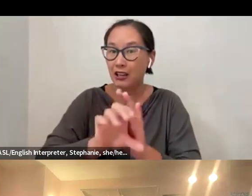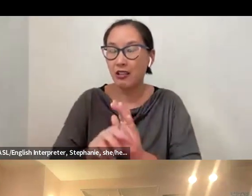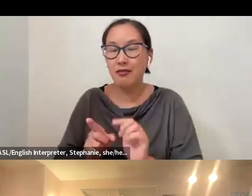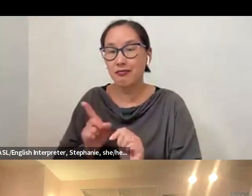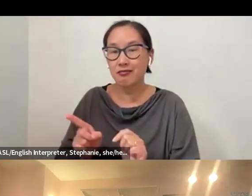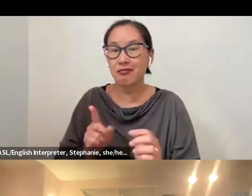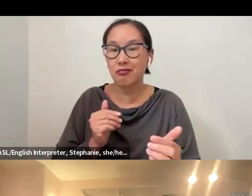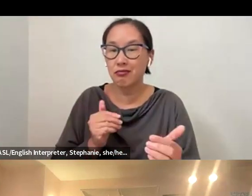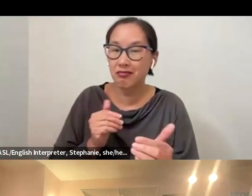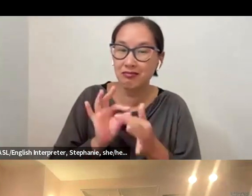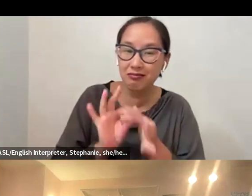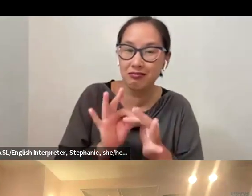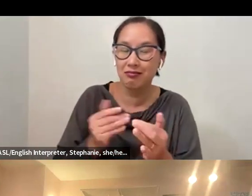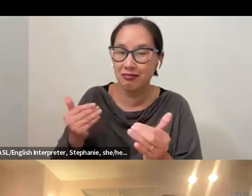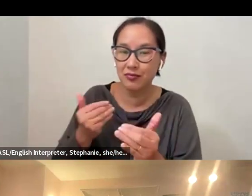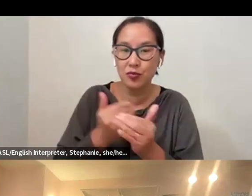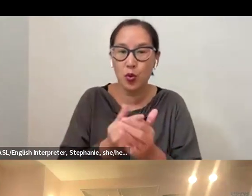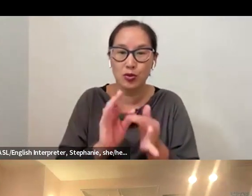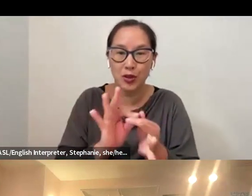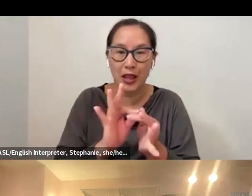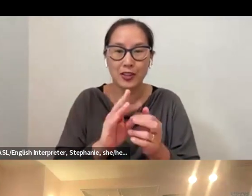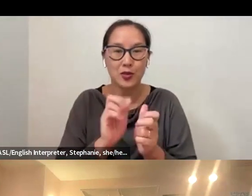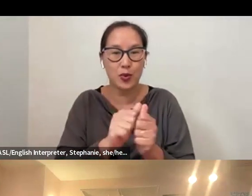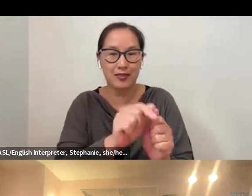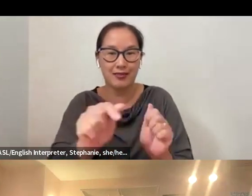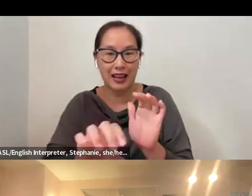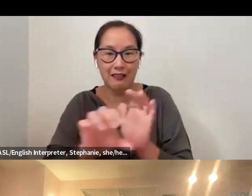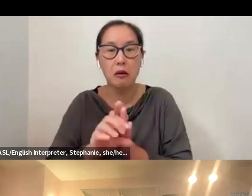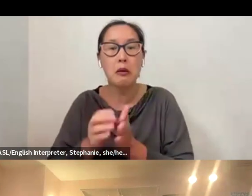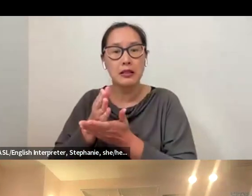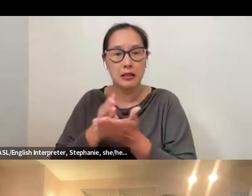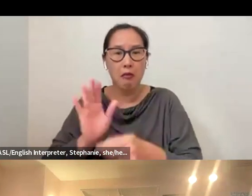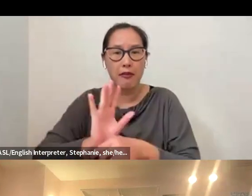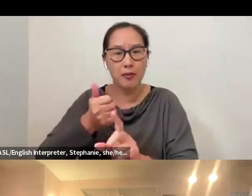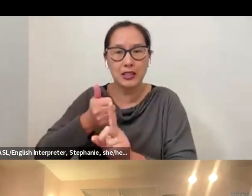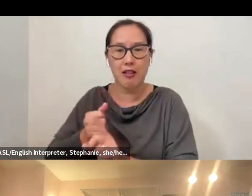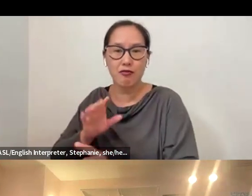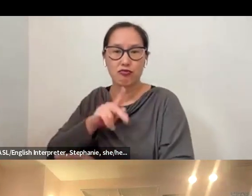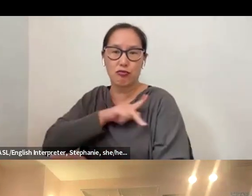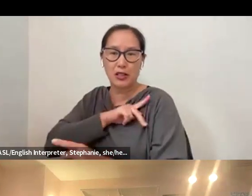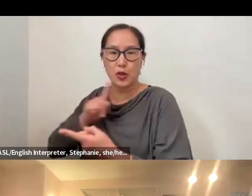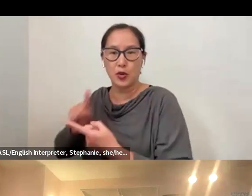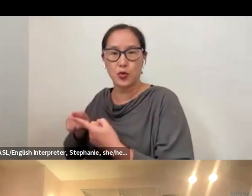And it was, there was a, a part of the film that was even personal. and I love that type of filmmaking.